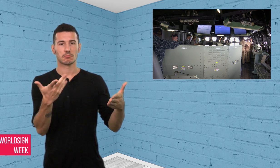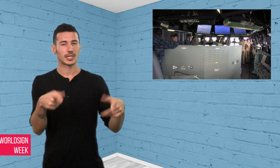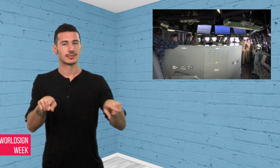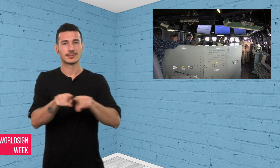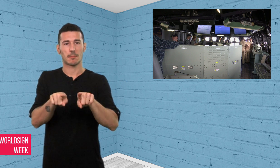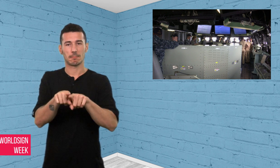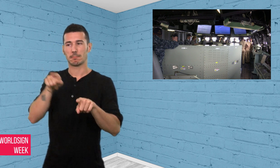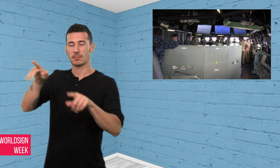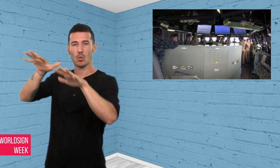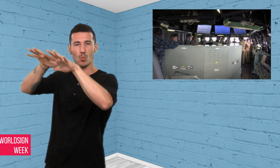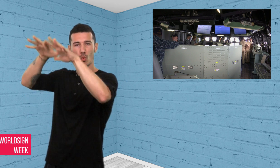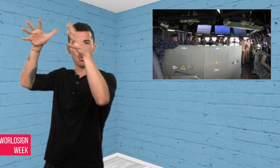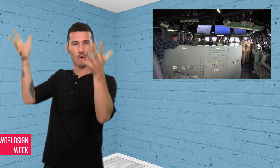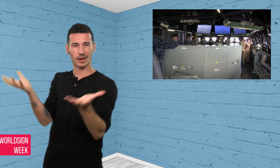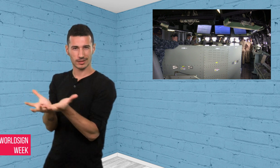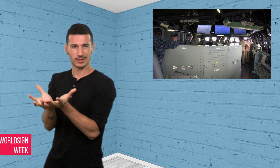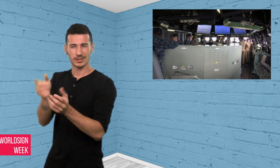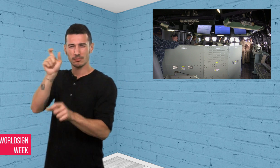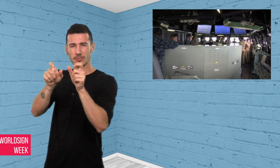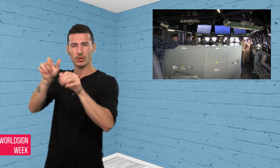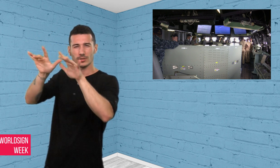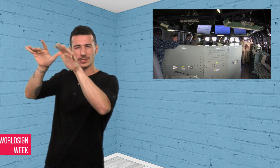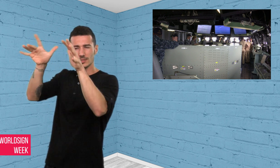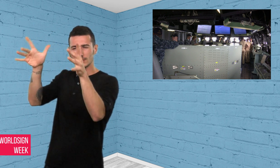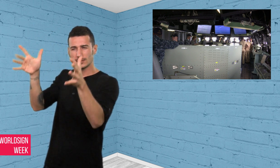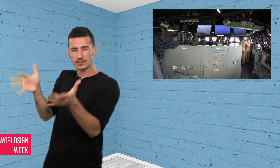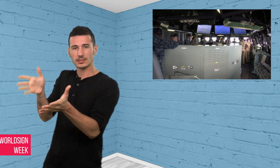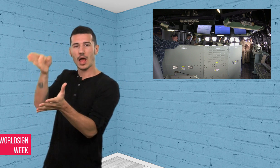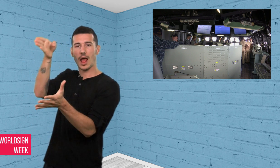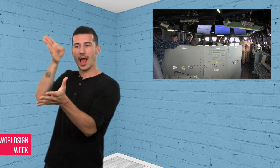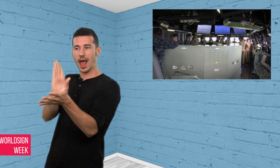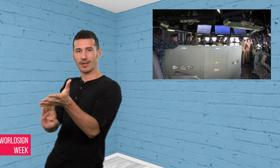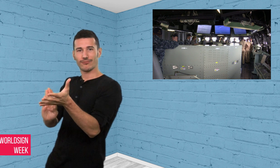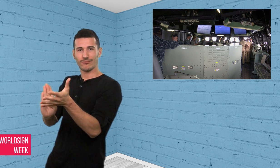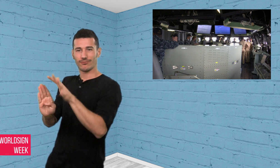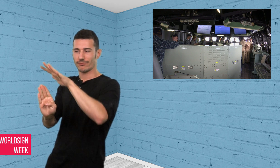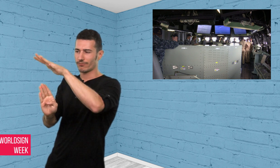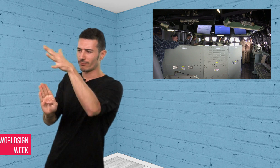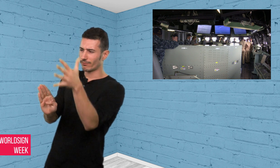could equal to almost half of the world’s